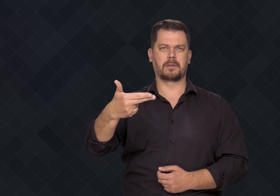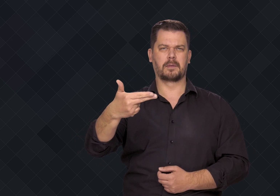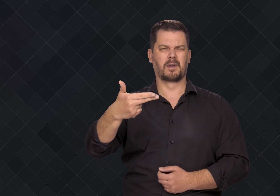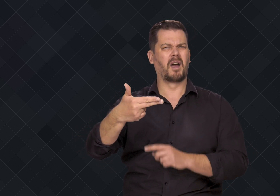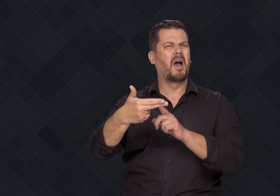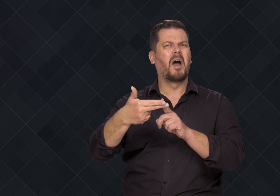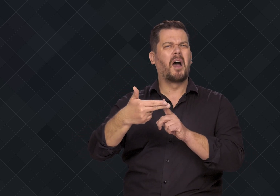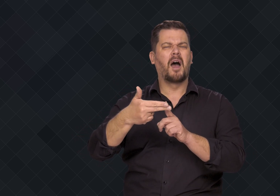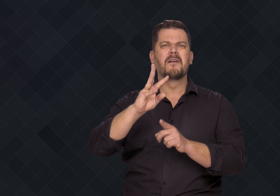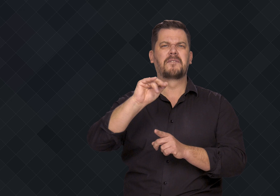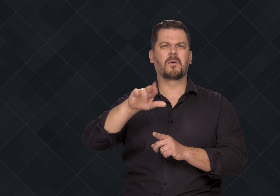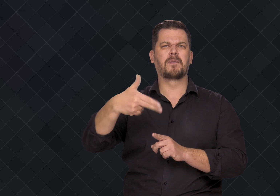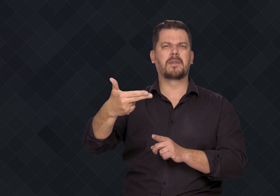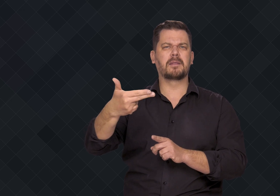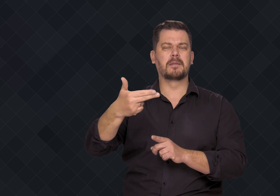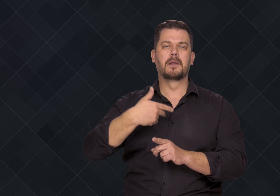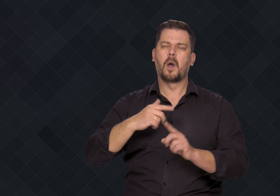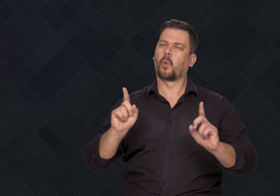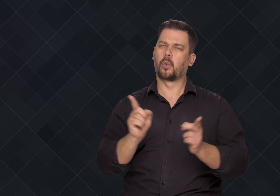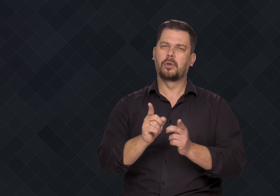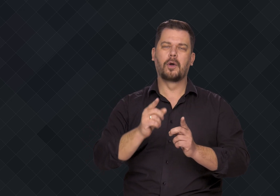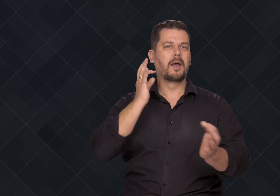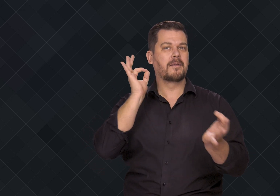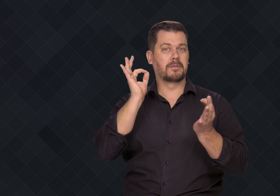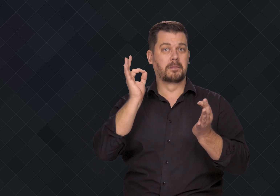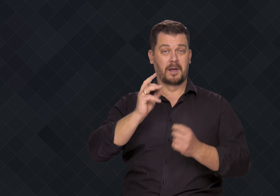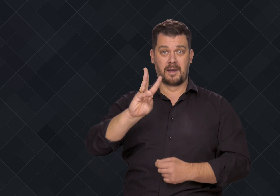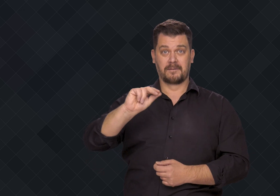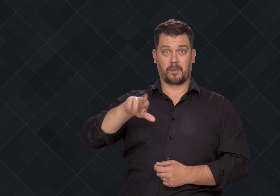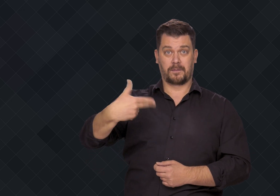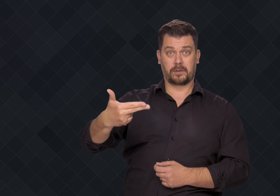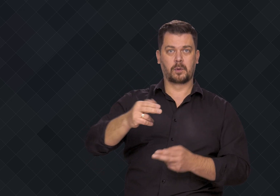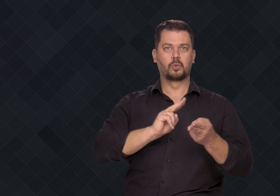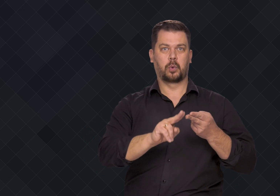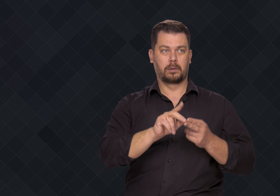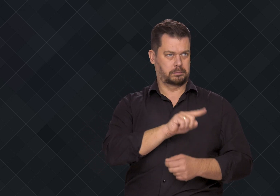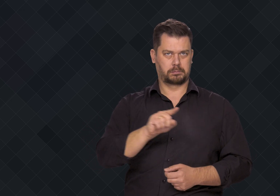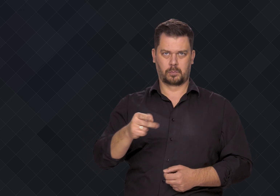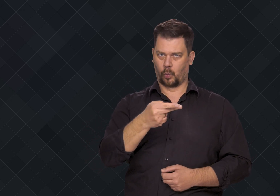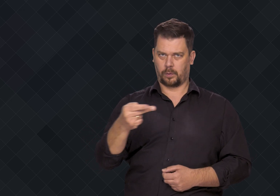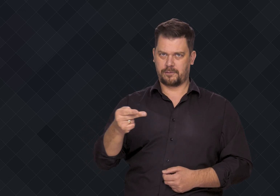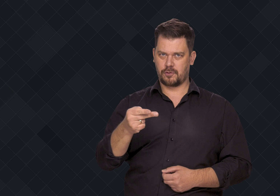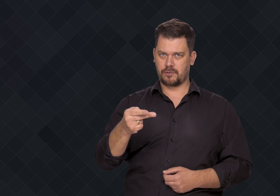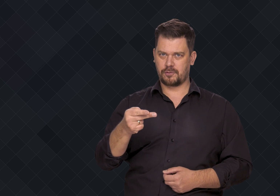But before we explain what it is, a brief piece of information — are carbohydrates and sugars the same thing?